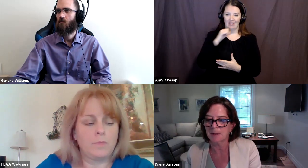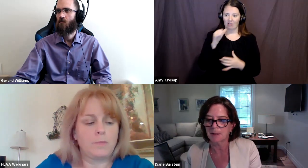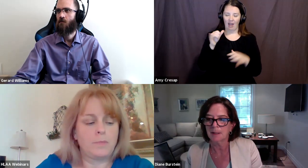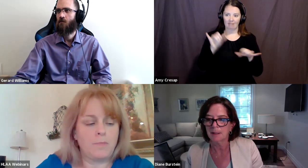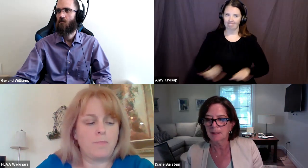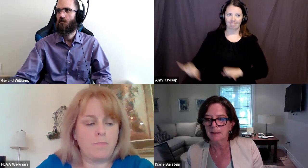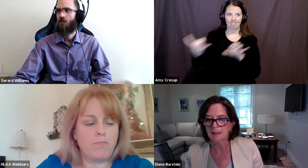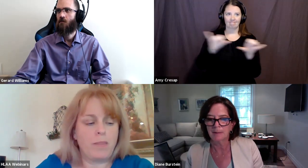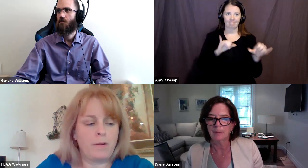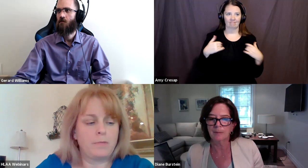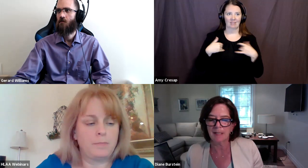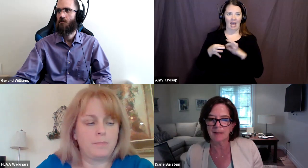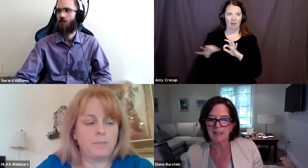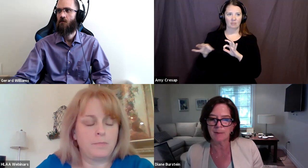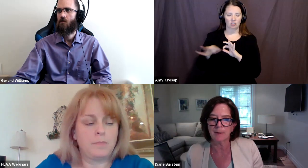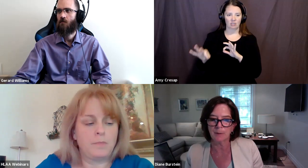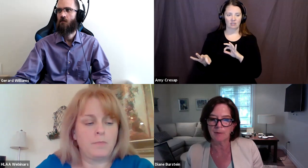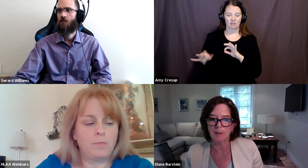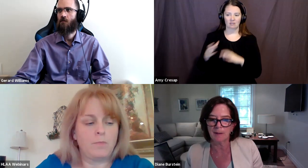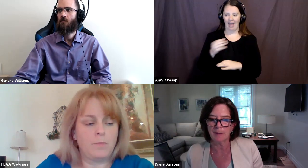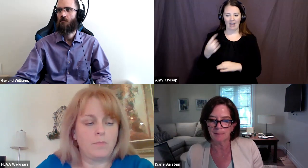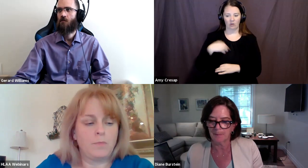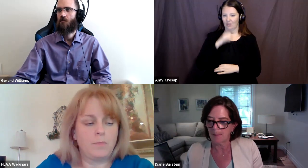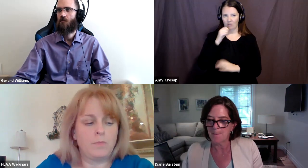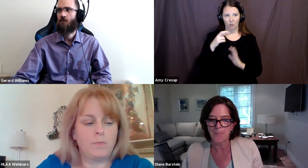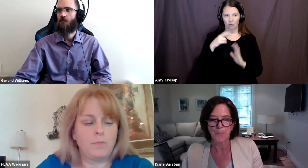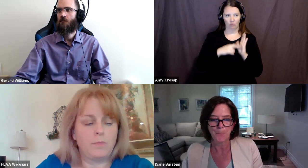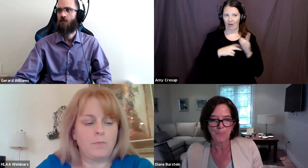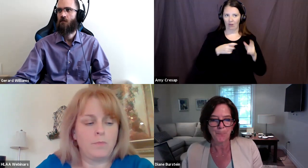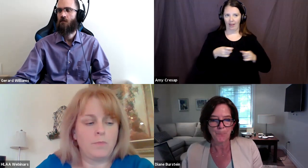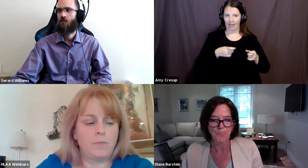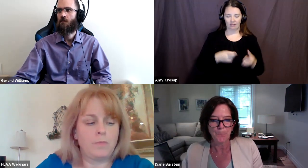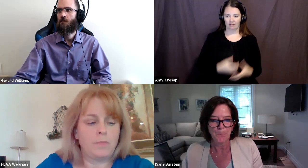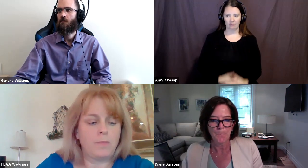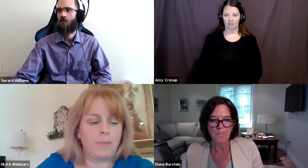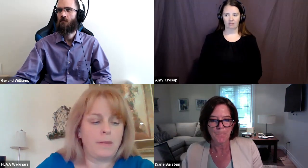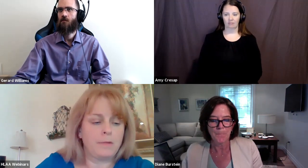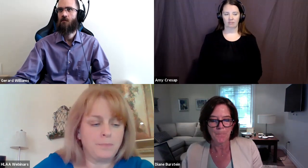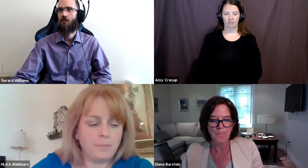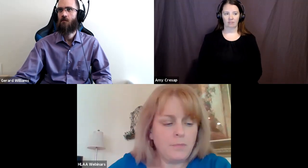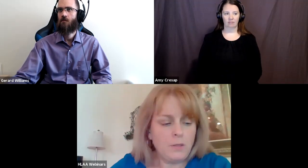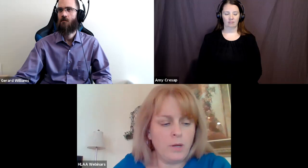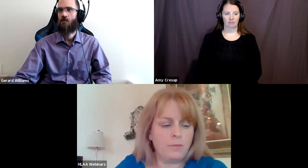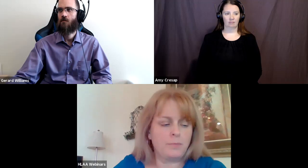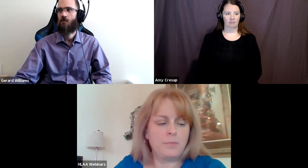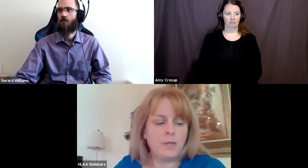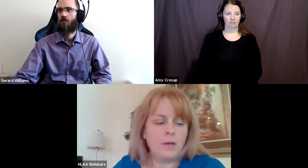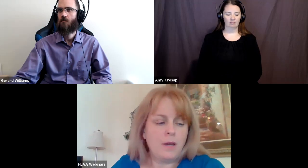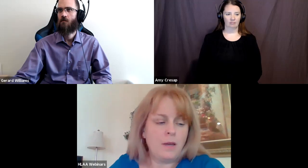captioned. That is not something we regulate.